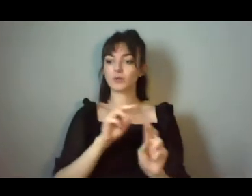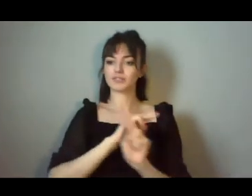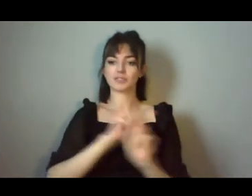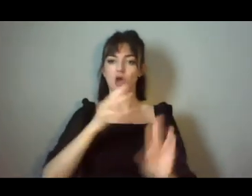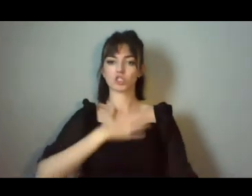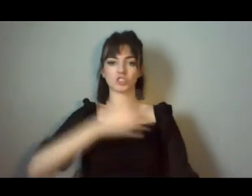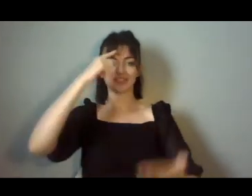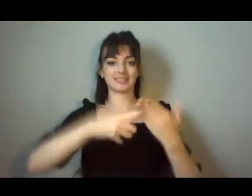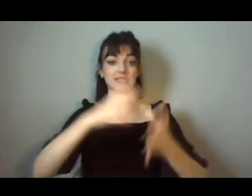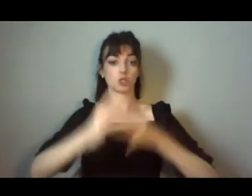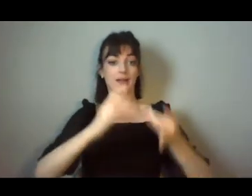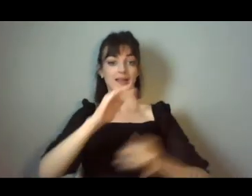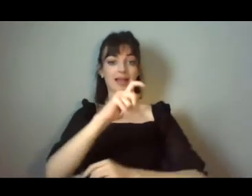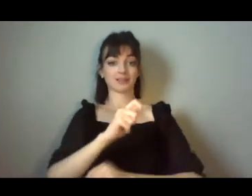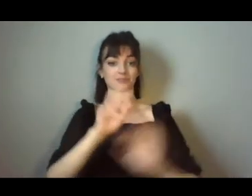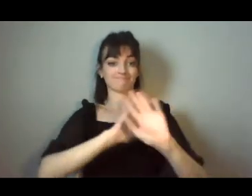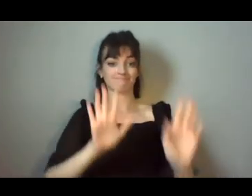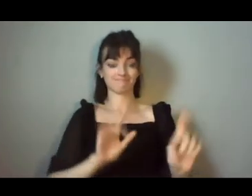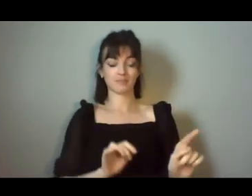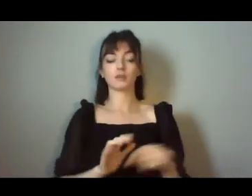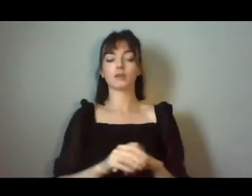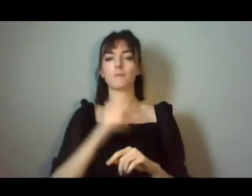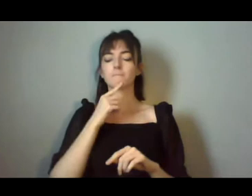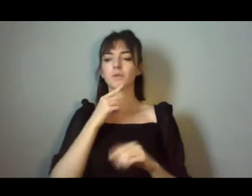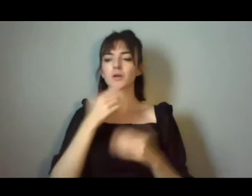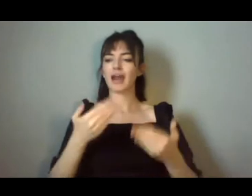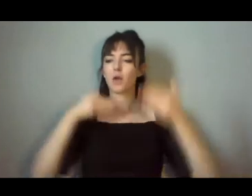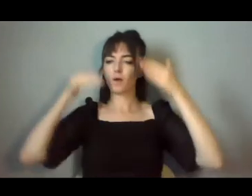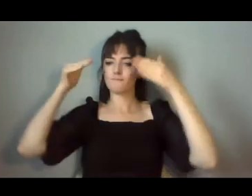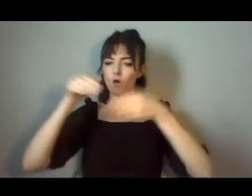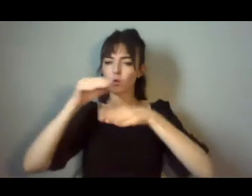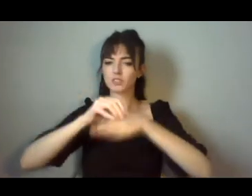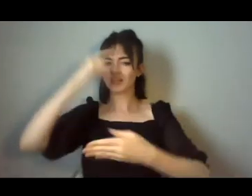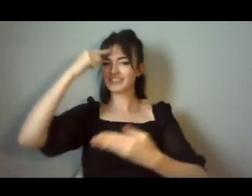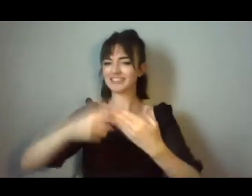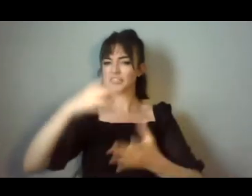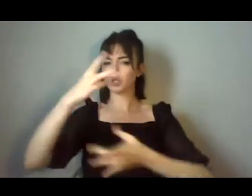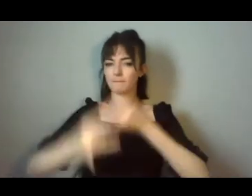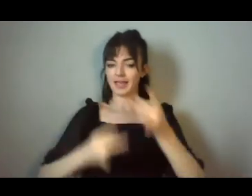making act. But now the focus is or rather should be on decision making, and the process of decision